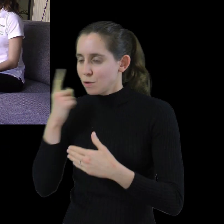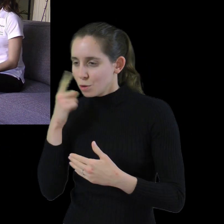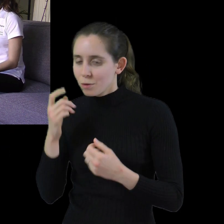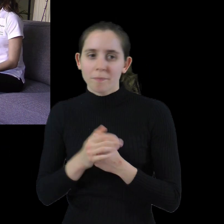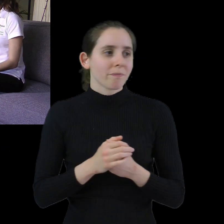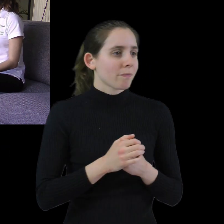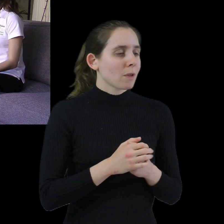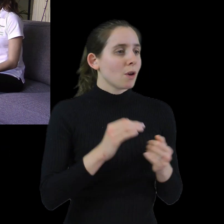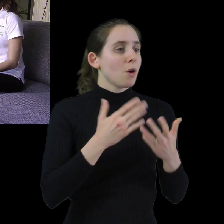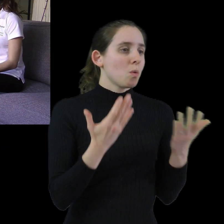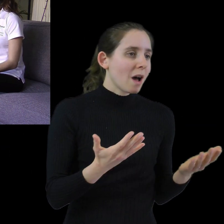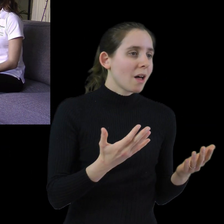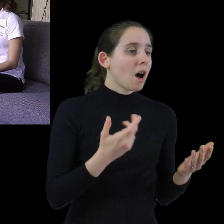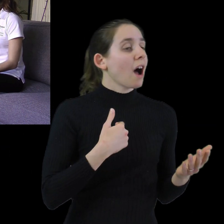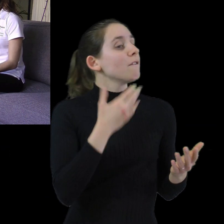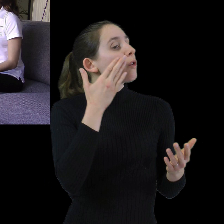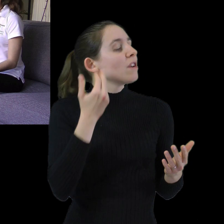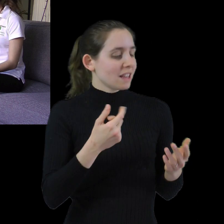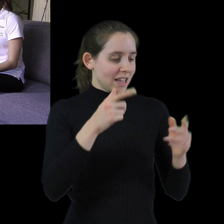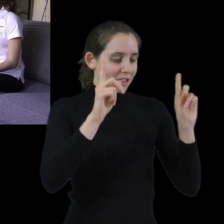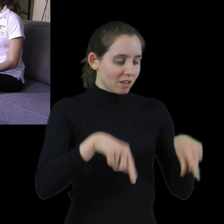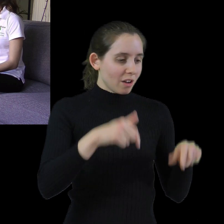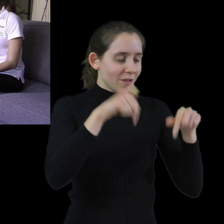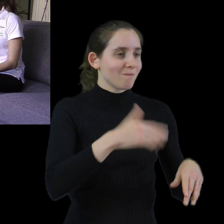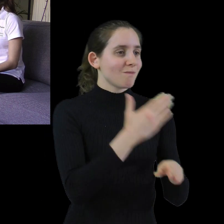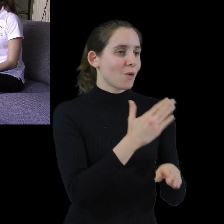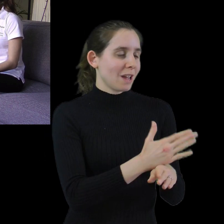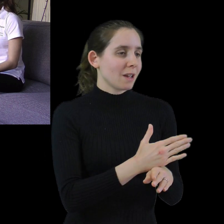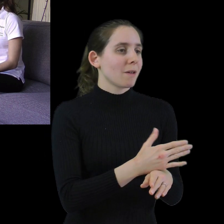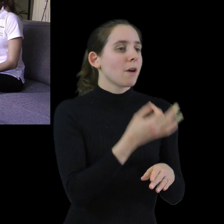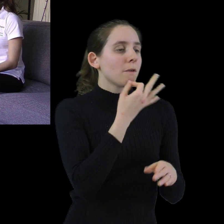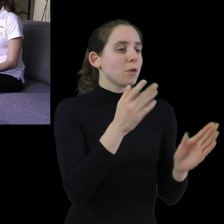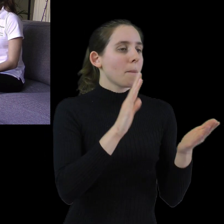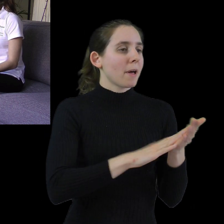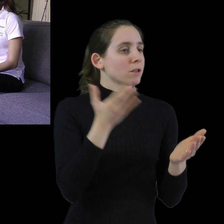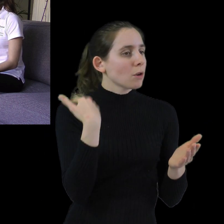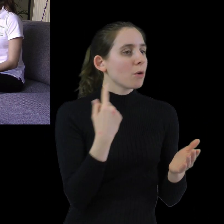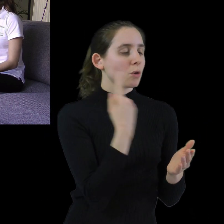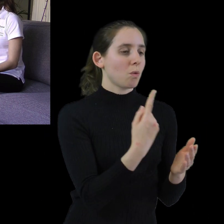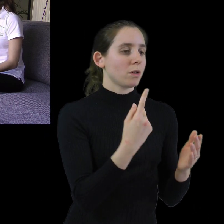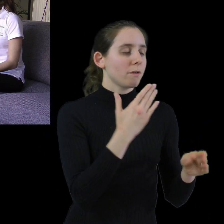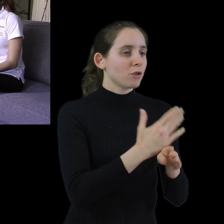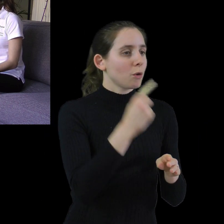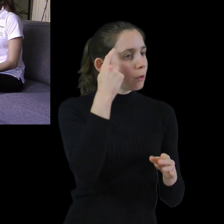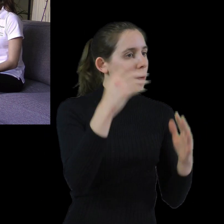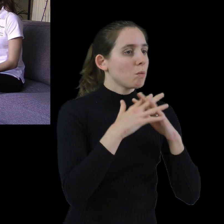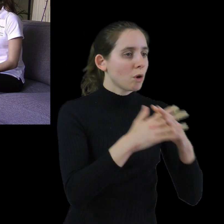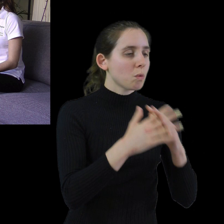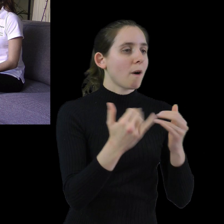Coralie: Oh well I only just recently started a few months ago so one of the tasks that we thought might be worthwhile is ringing through